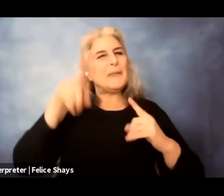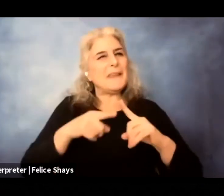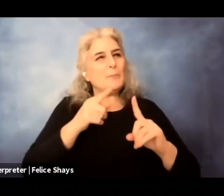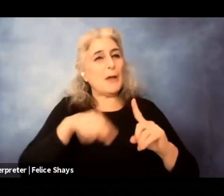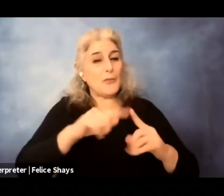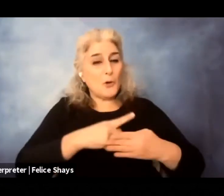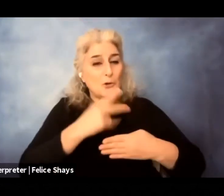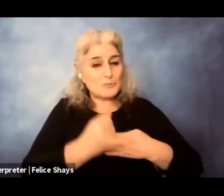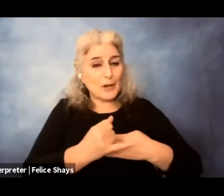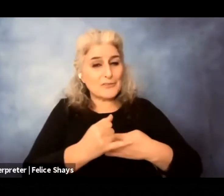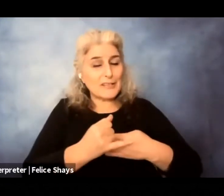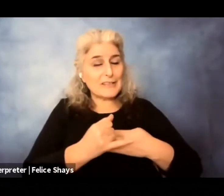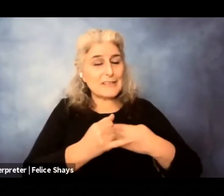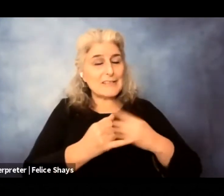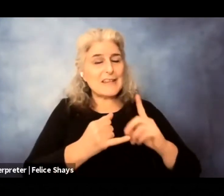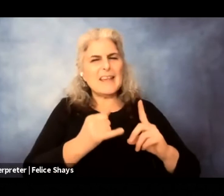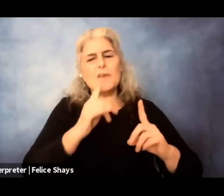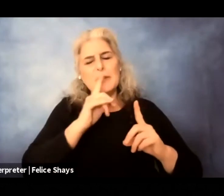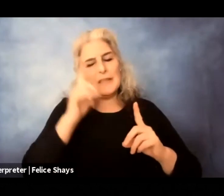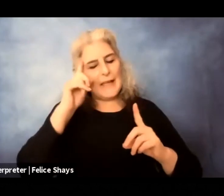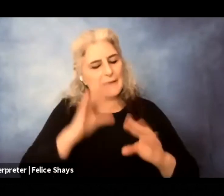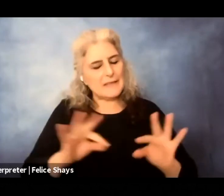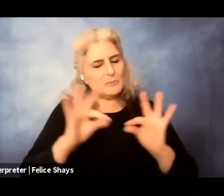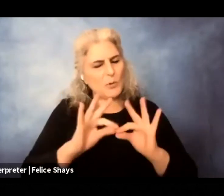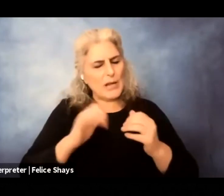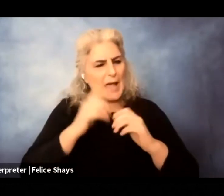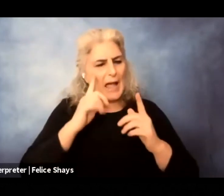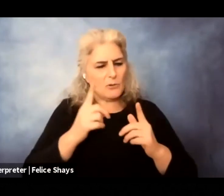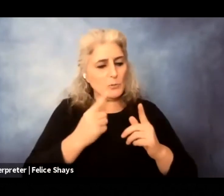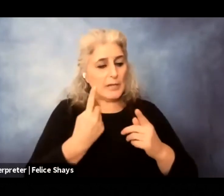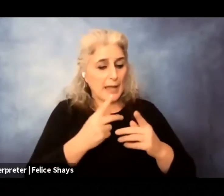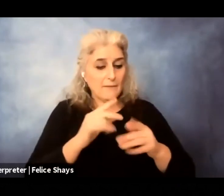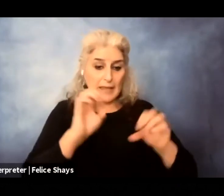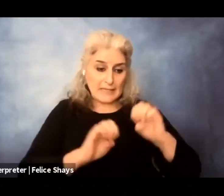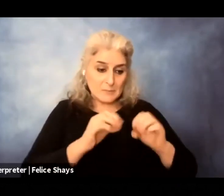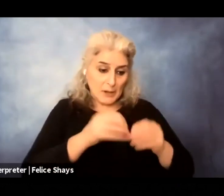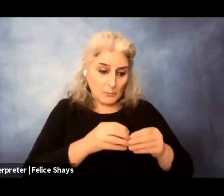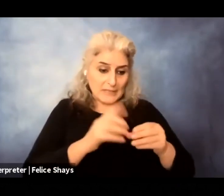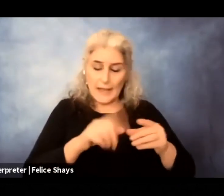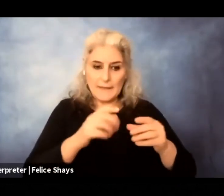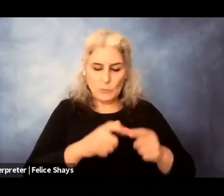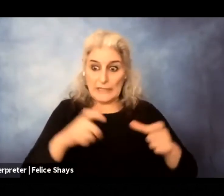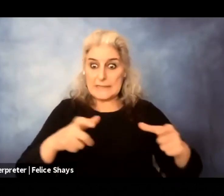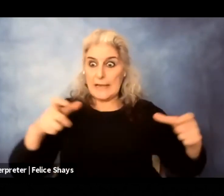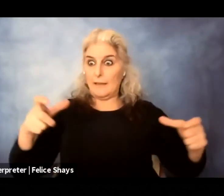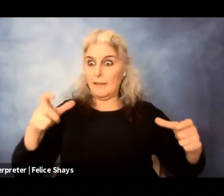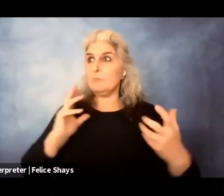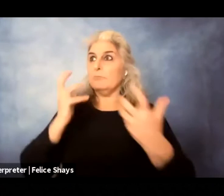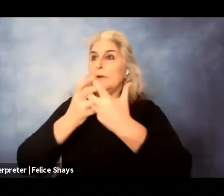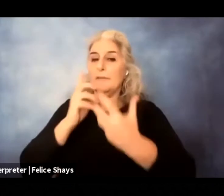of going from experiment to scaling up that the now and the past can really be helpful for